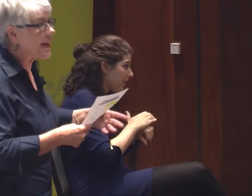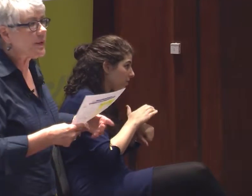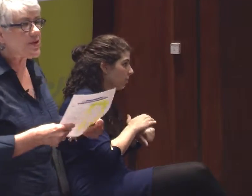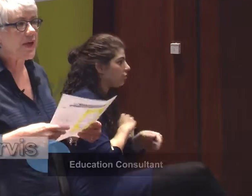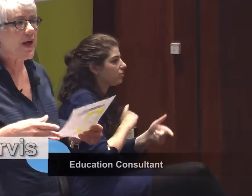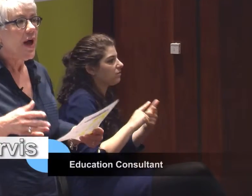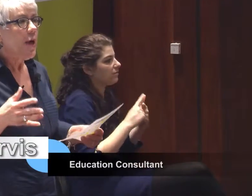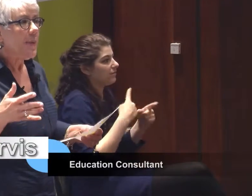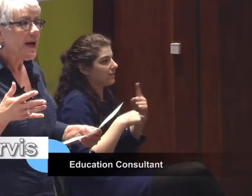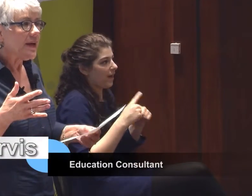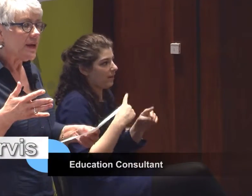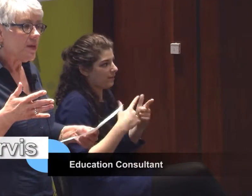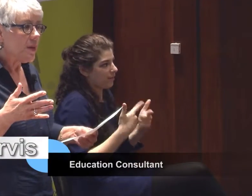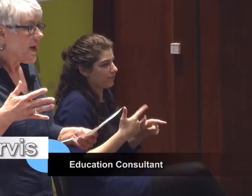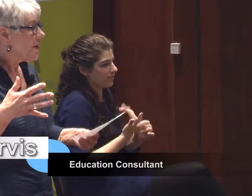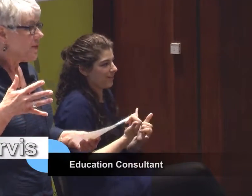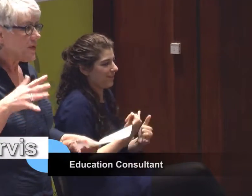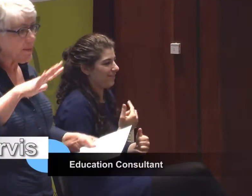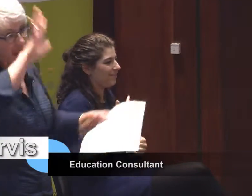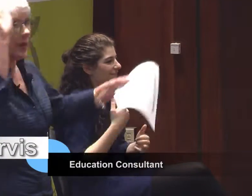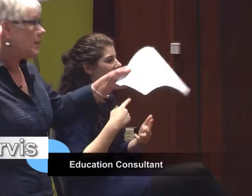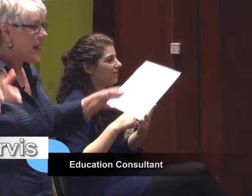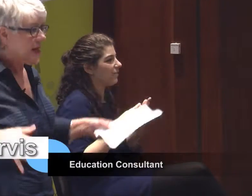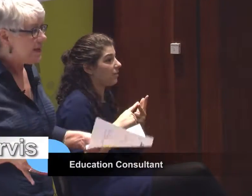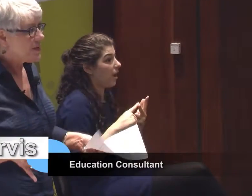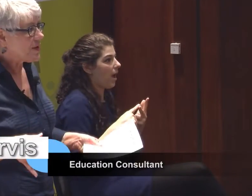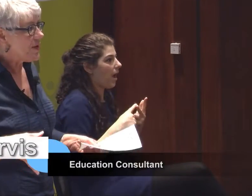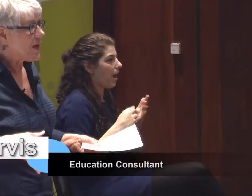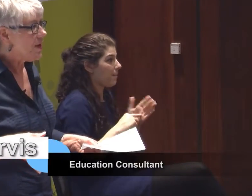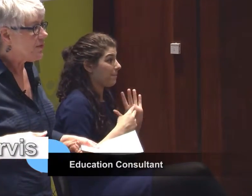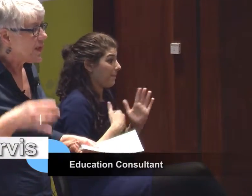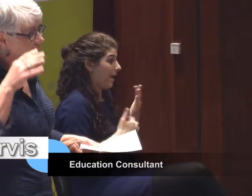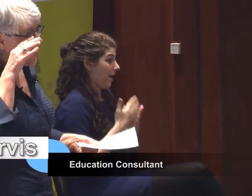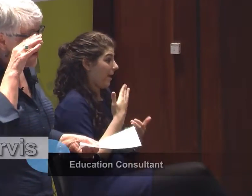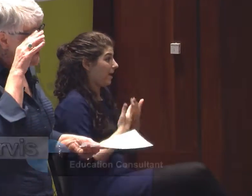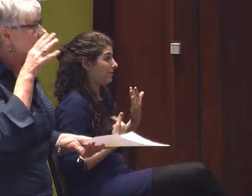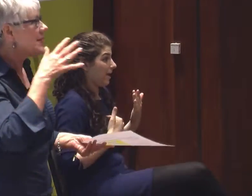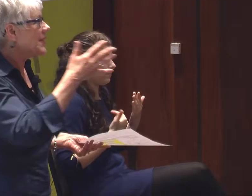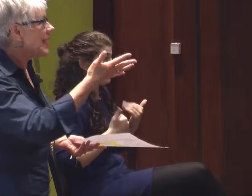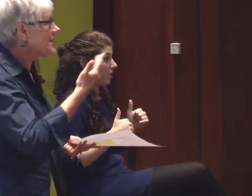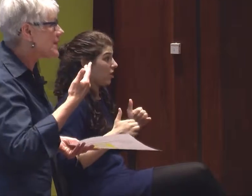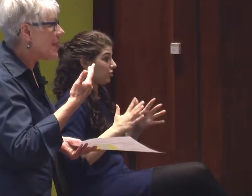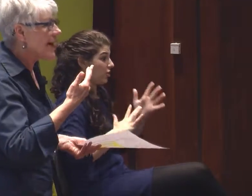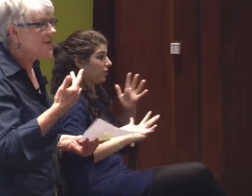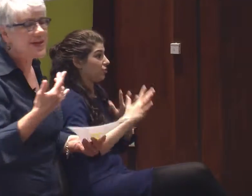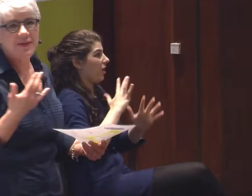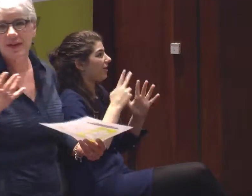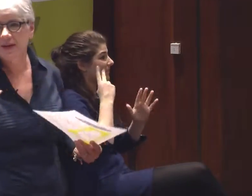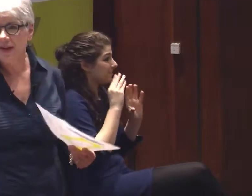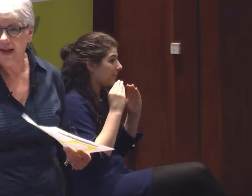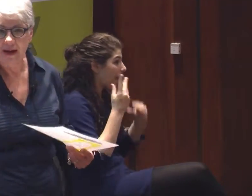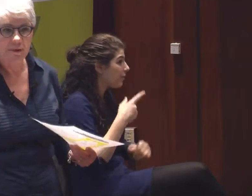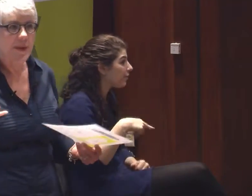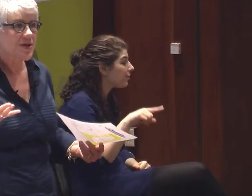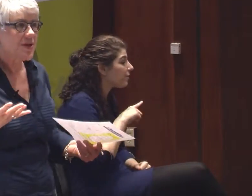today, but we all use, I mean, look at my hands going all over, you know. I see some nice smiles out there and affirmation,